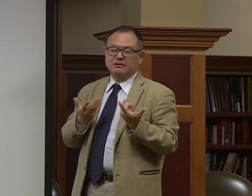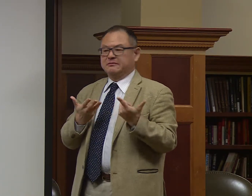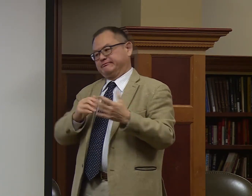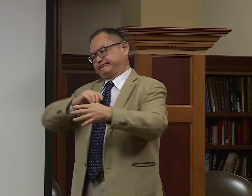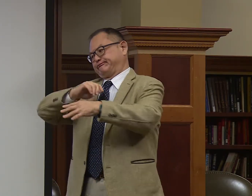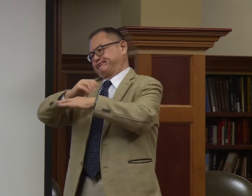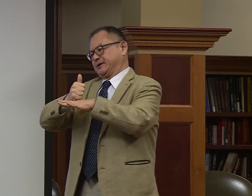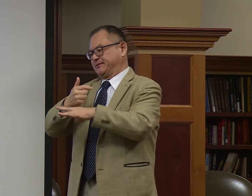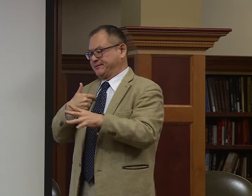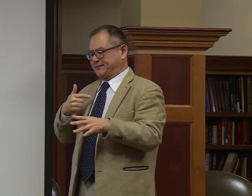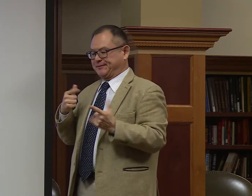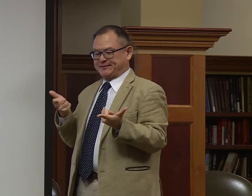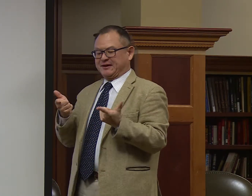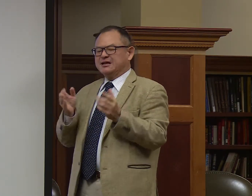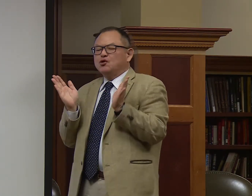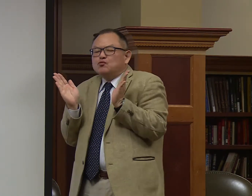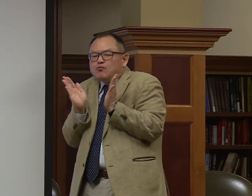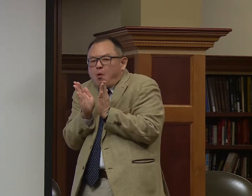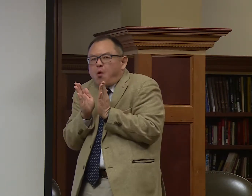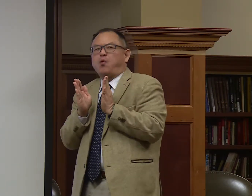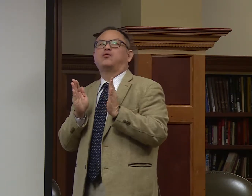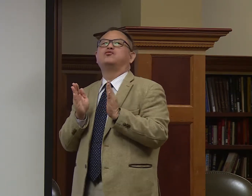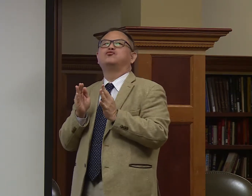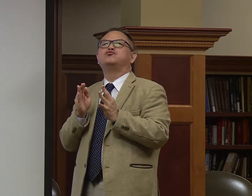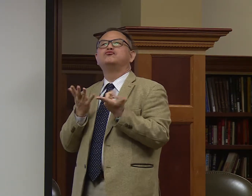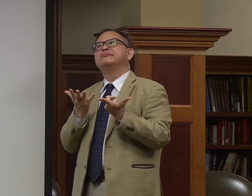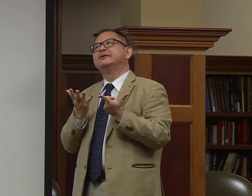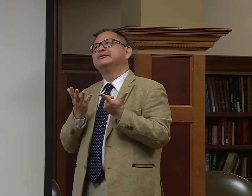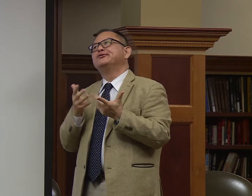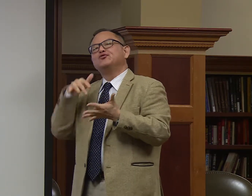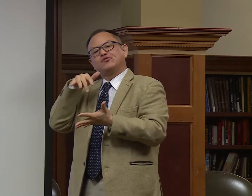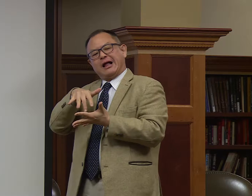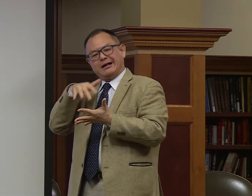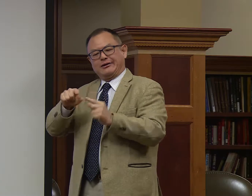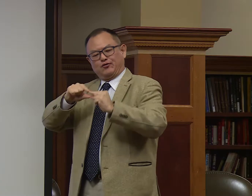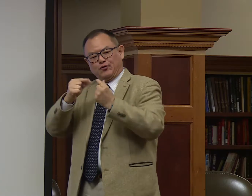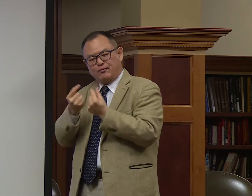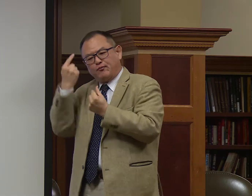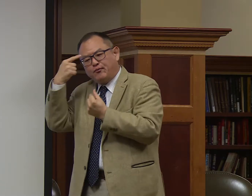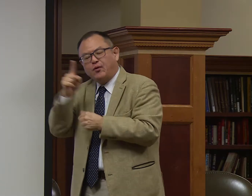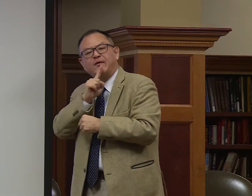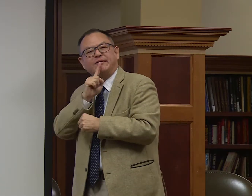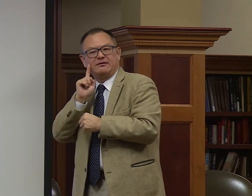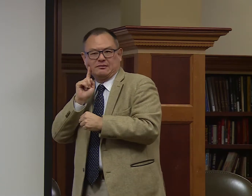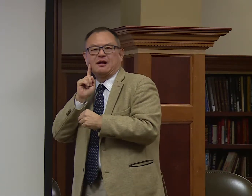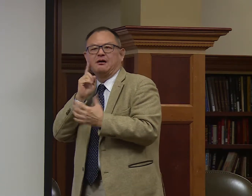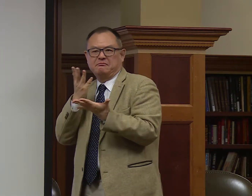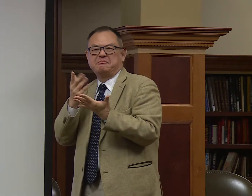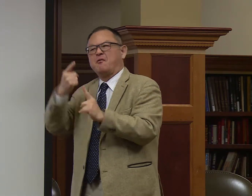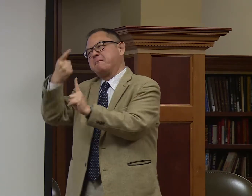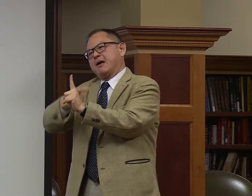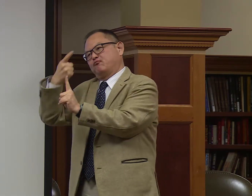I then was involved in a small study group for Deaf individuals that met monthly. We would come together,